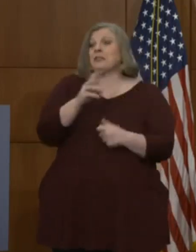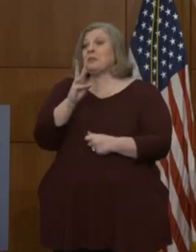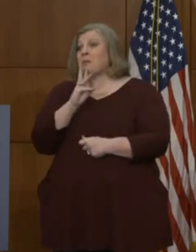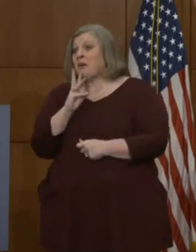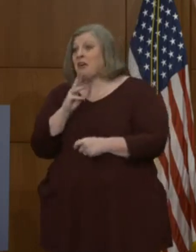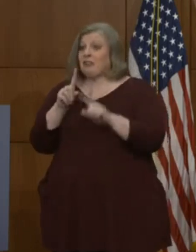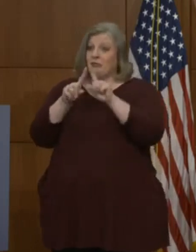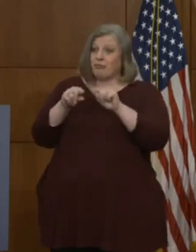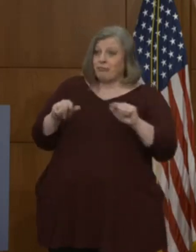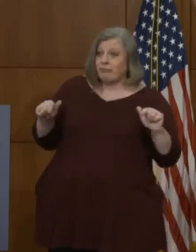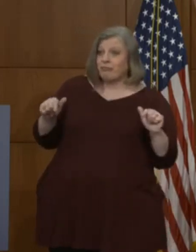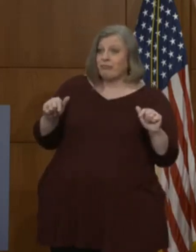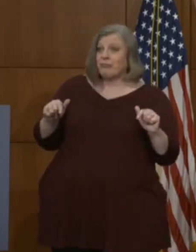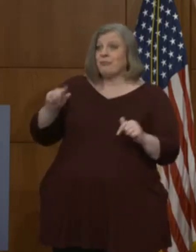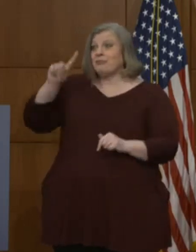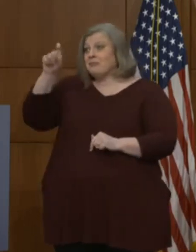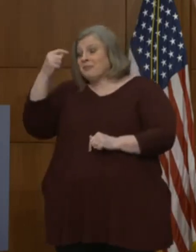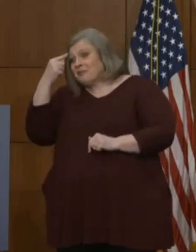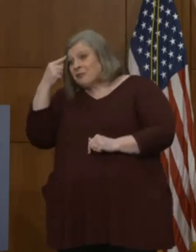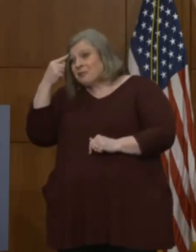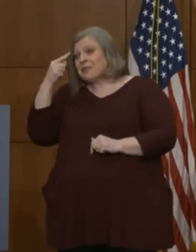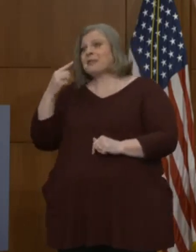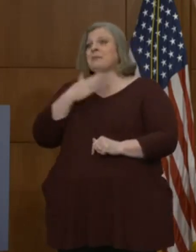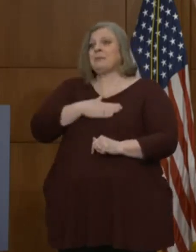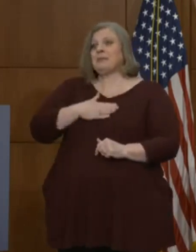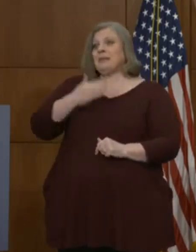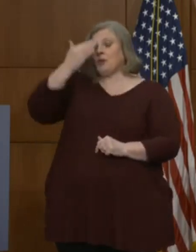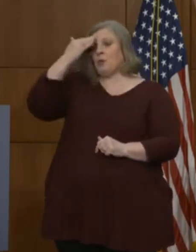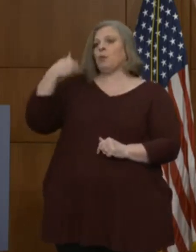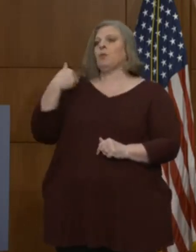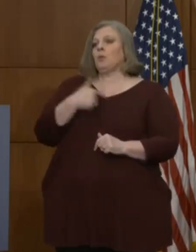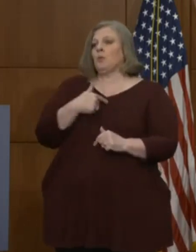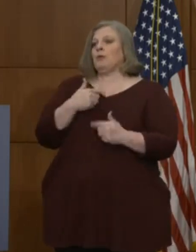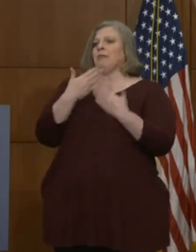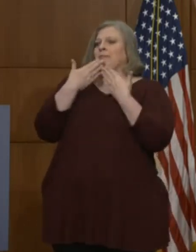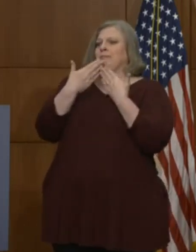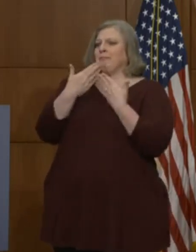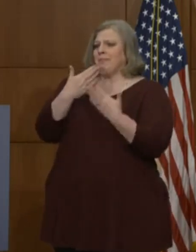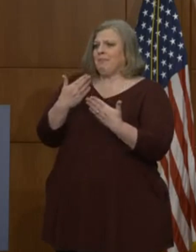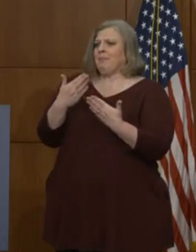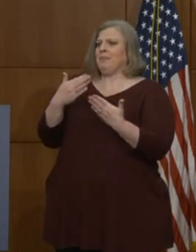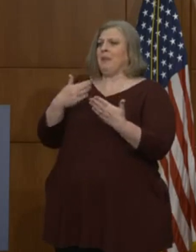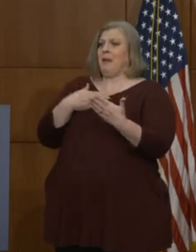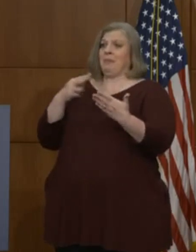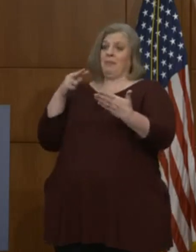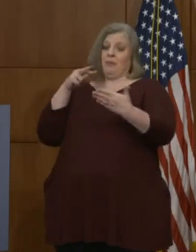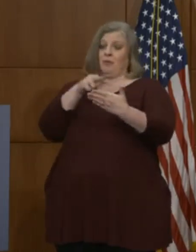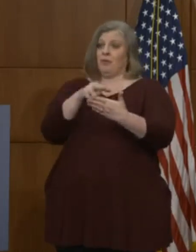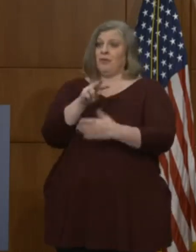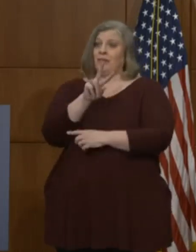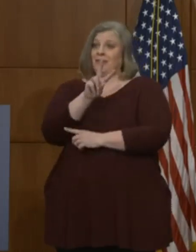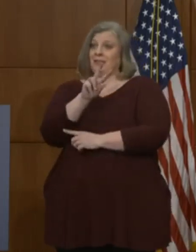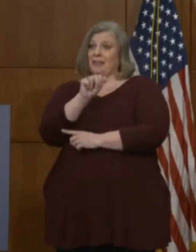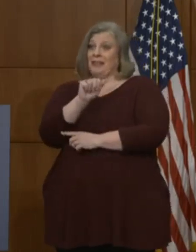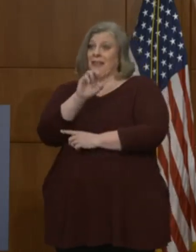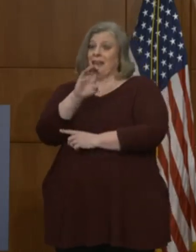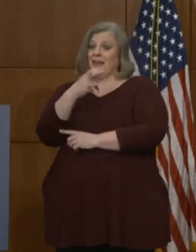TRANSPORTATION UTILITIES OUR GOVERNMENT PLEASE NOTE THAT WE GOVERNMENT PLEASE NOTE THAT WE ARE SO GRATEFUL TO YOU AND ARE SO GRATEFUL TO YOU AND INVITE YOU TO ALSO VISIT INVITE YOU TO ALSO VISIT CHILDCARE WHERE AT VDH